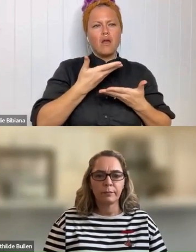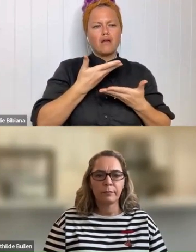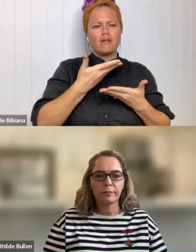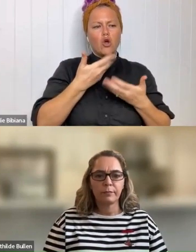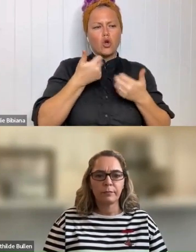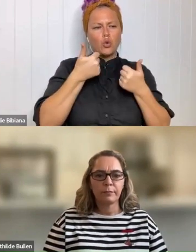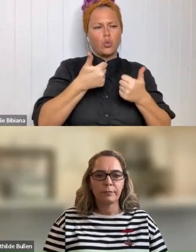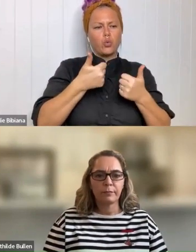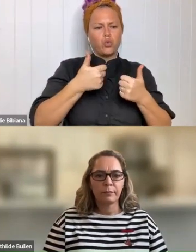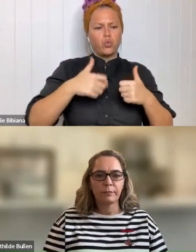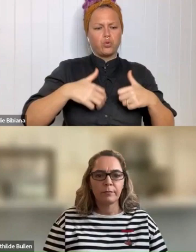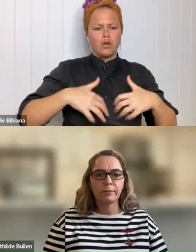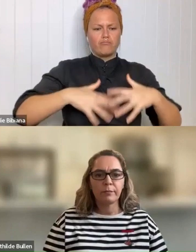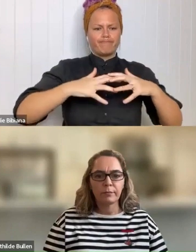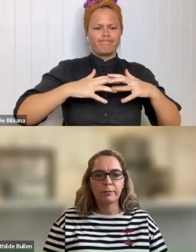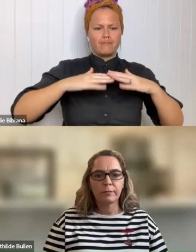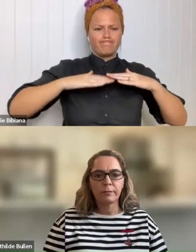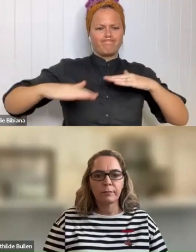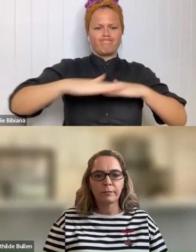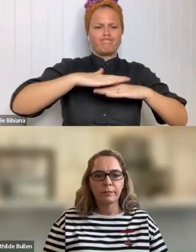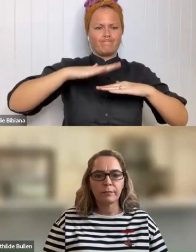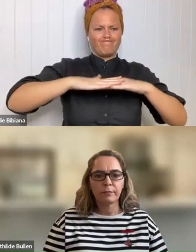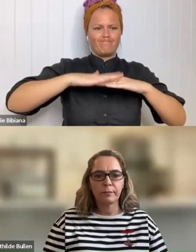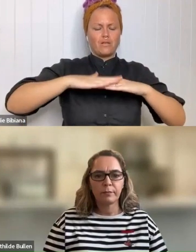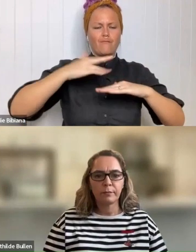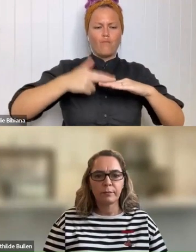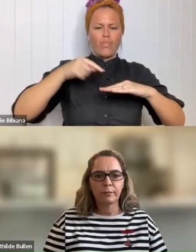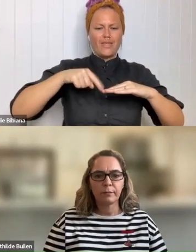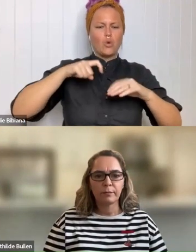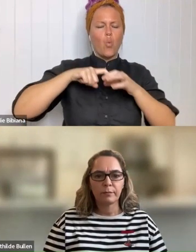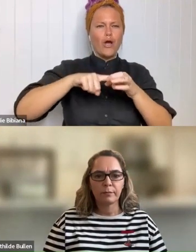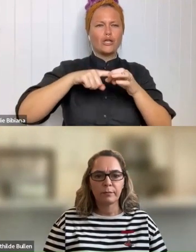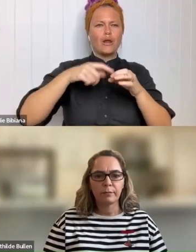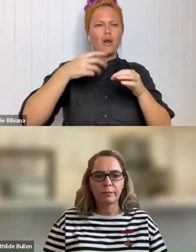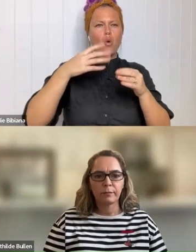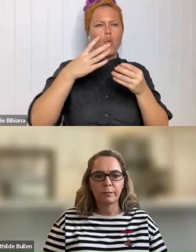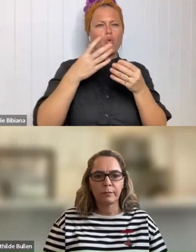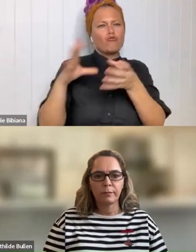for this question, in terms of the approach that that you take,